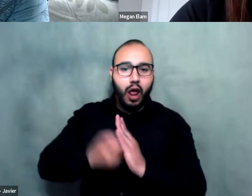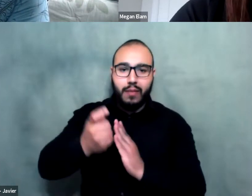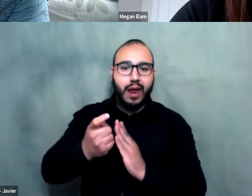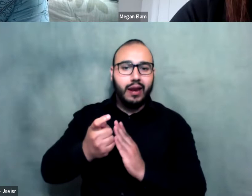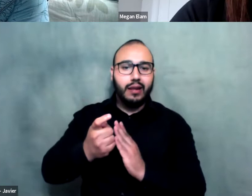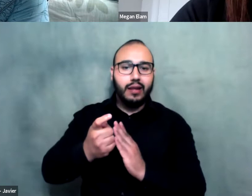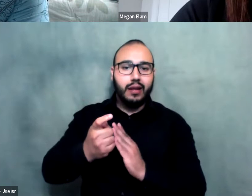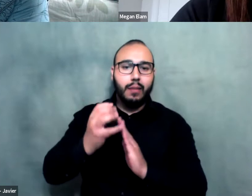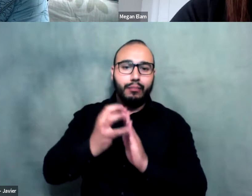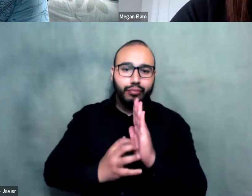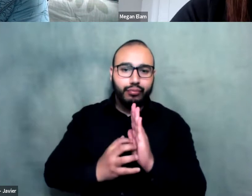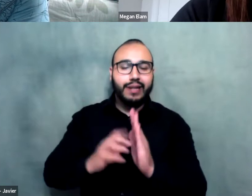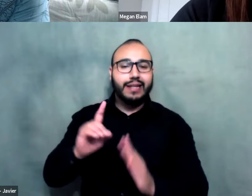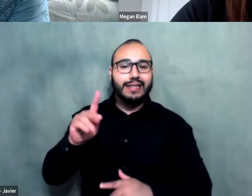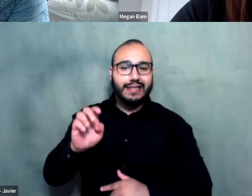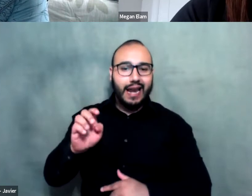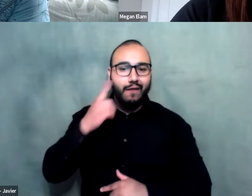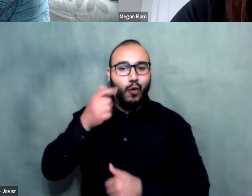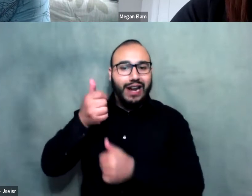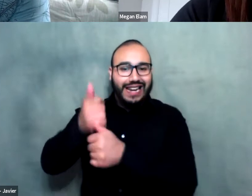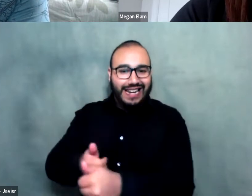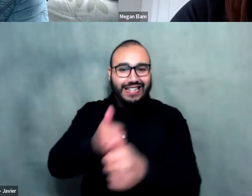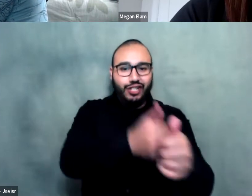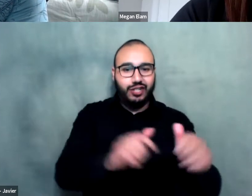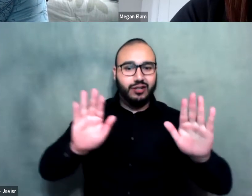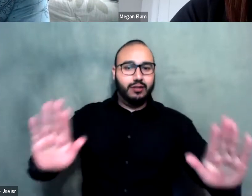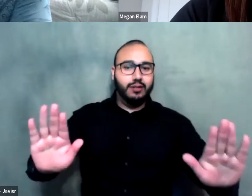information for each recipient. But you have to make sure you're, when you're in the